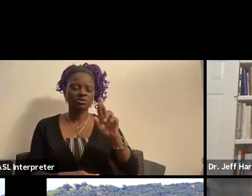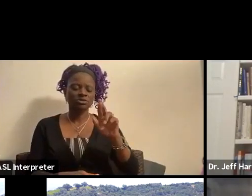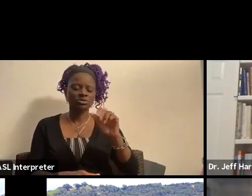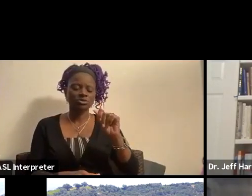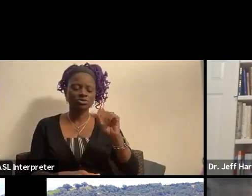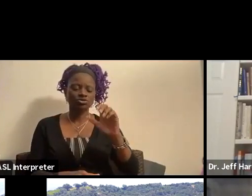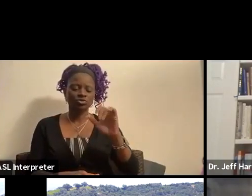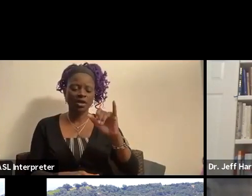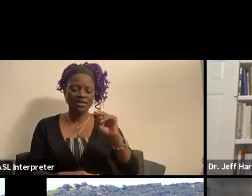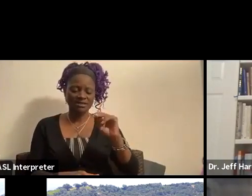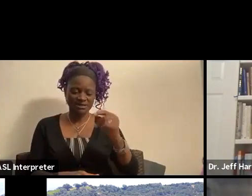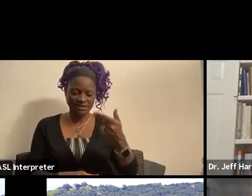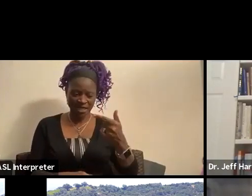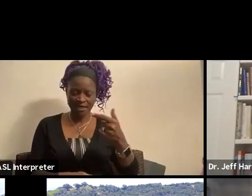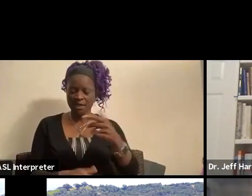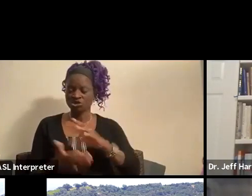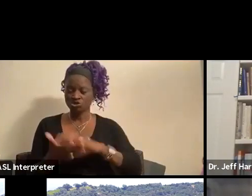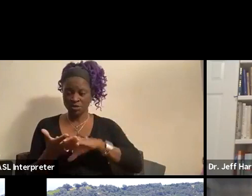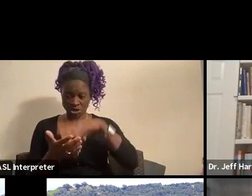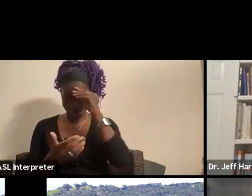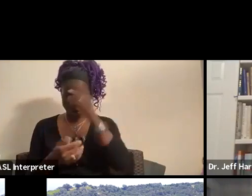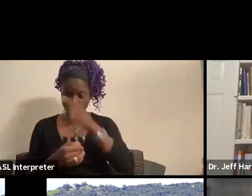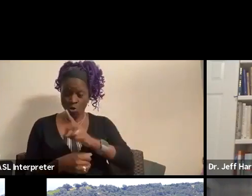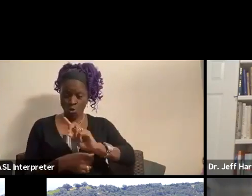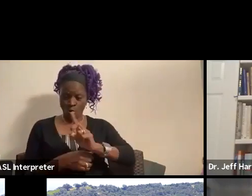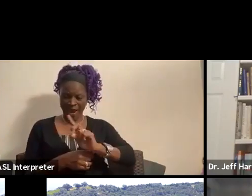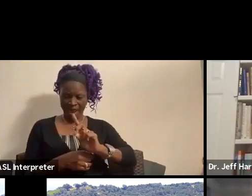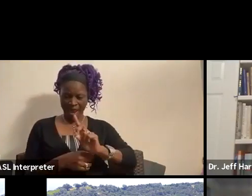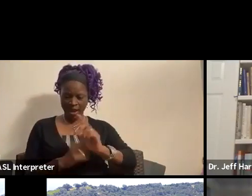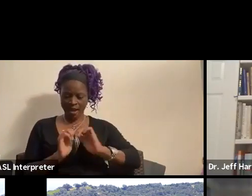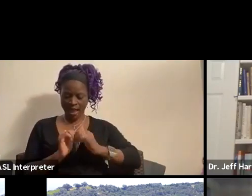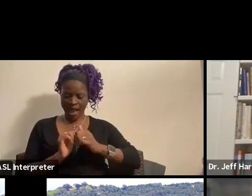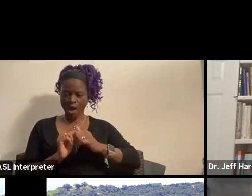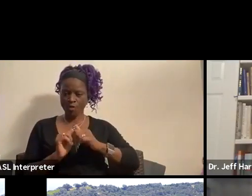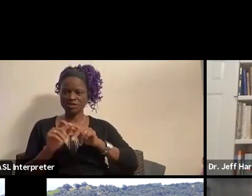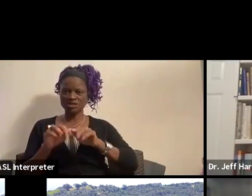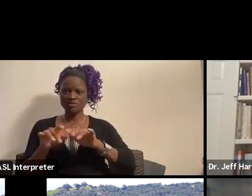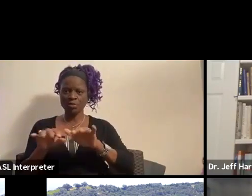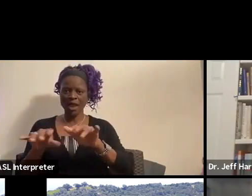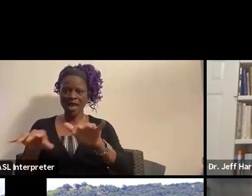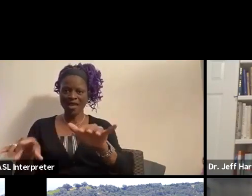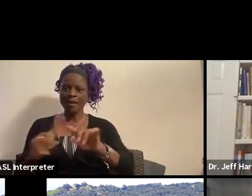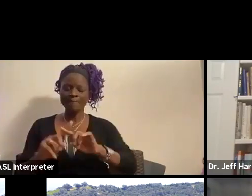And now, given the sheer number of new cases, it's impossible to do that.